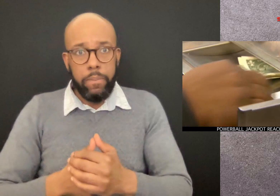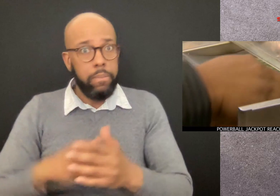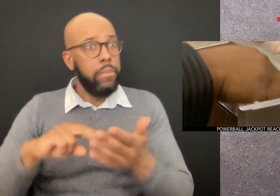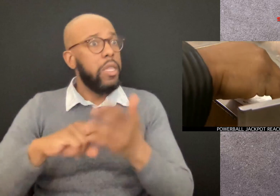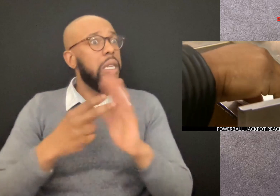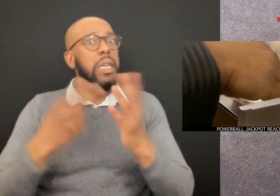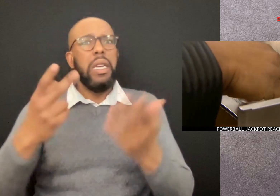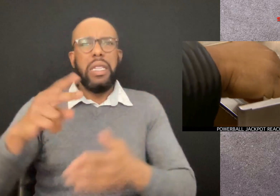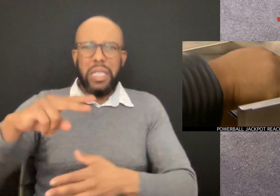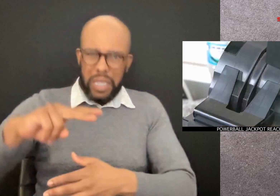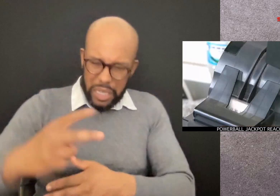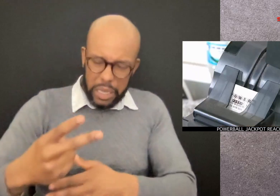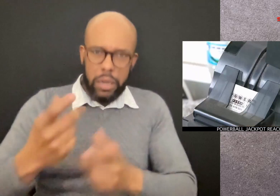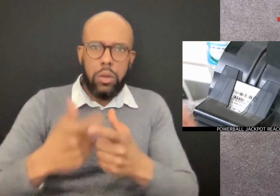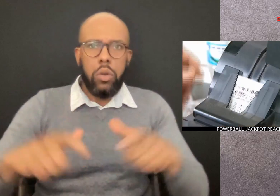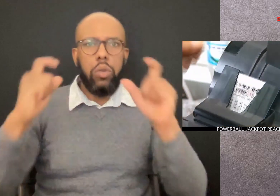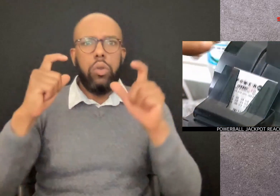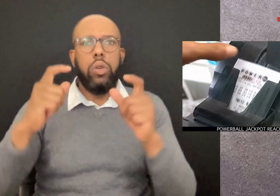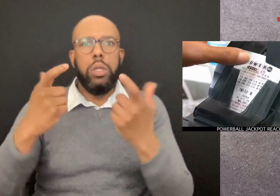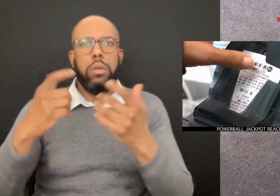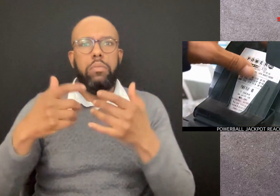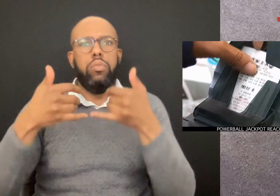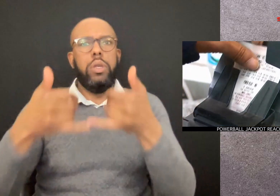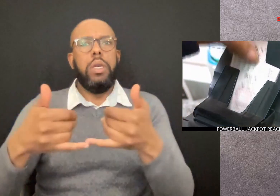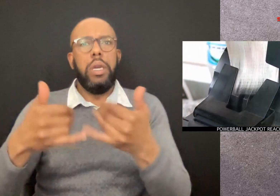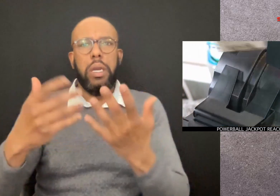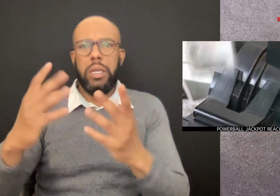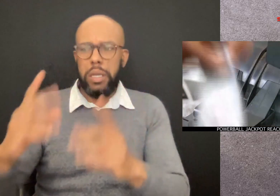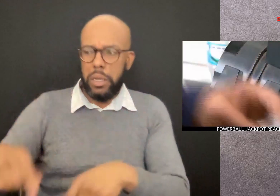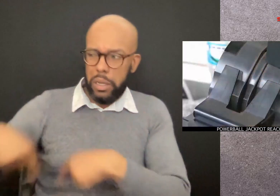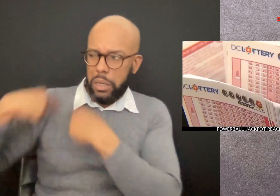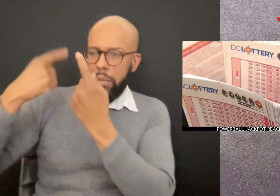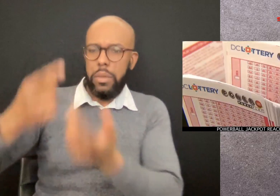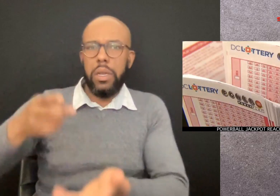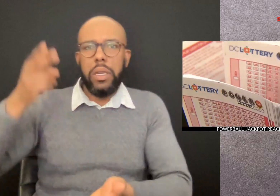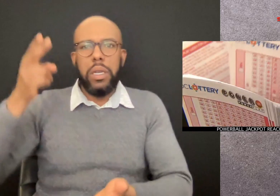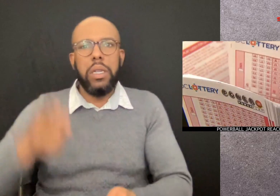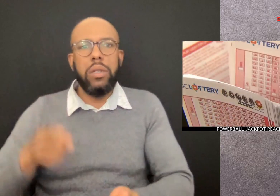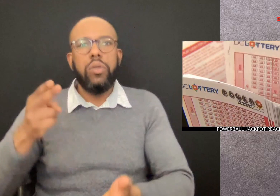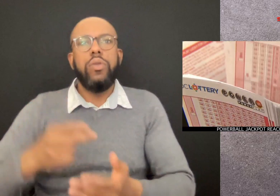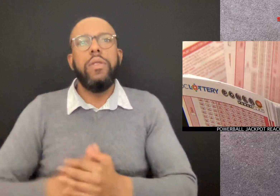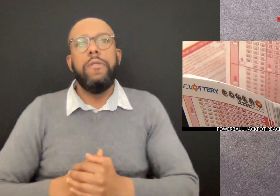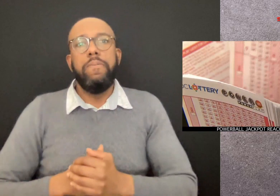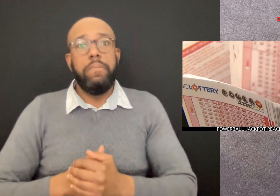But that value will have grown even larger by the next Powerball drawing this Saturday.